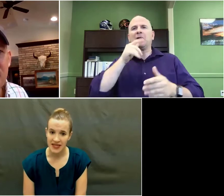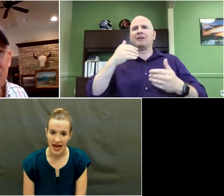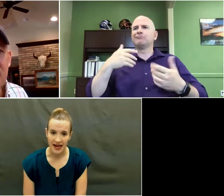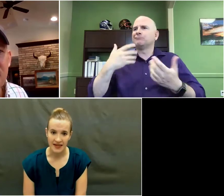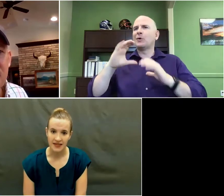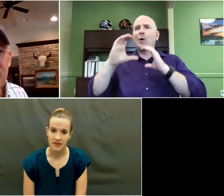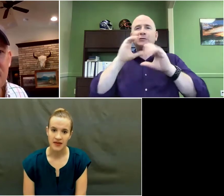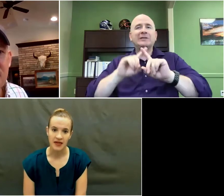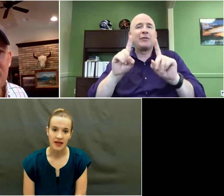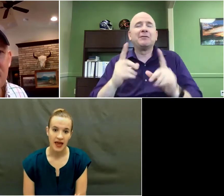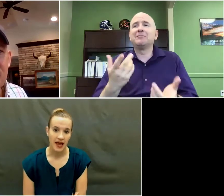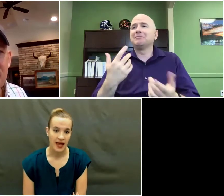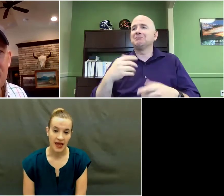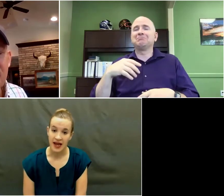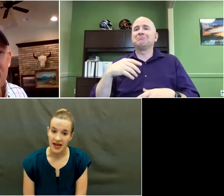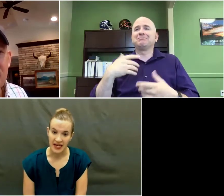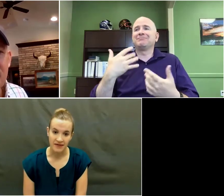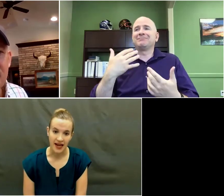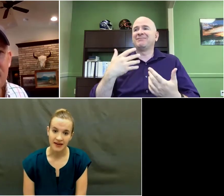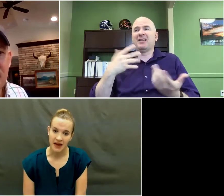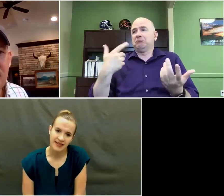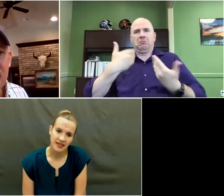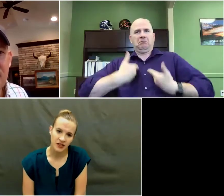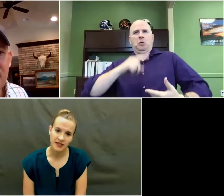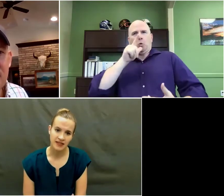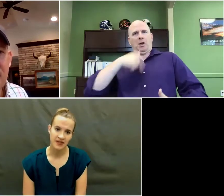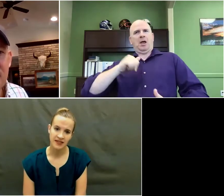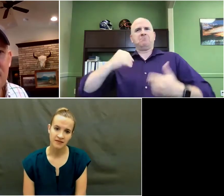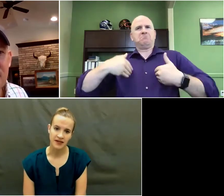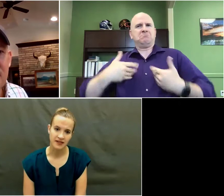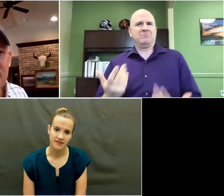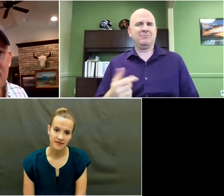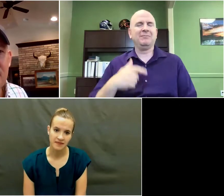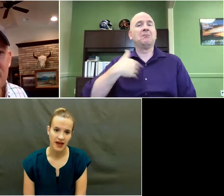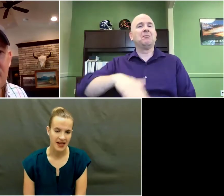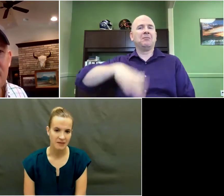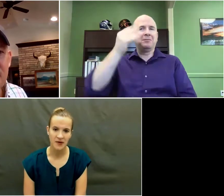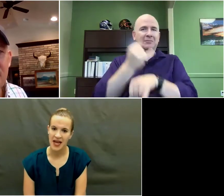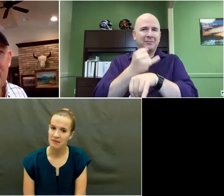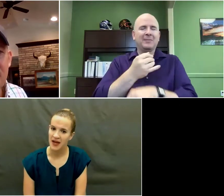that as something in a negative light. I see it just as something different. I am who I am and I